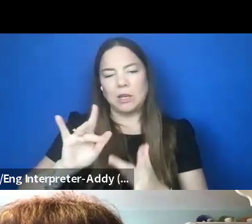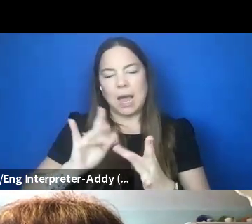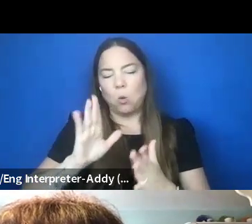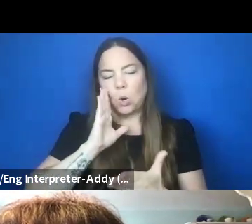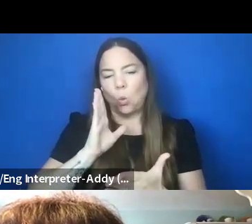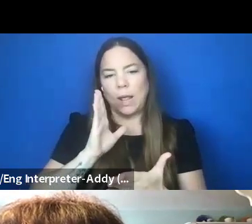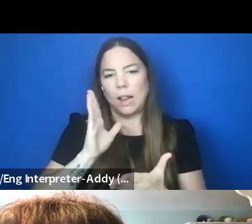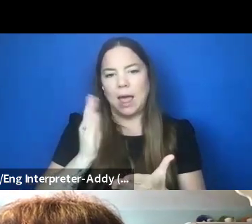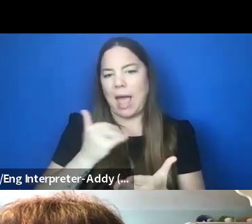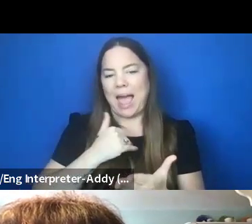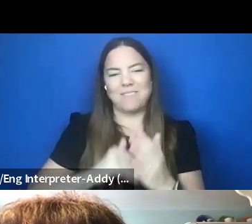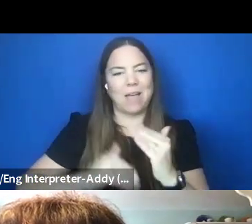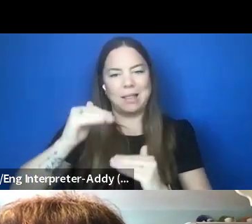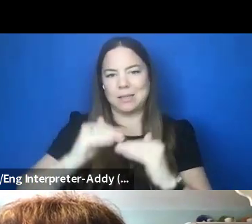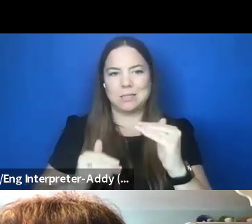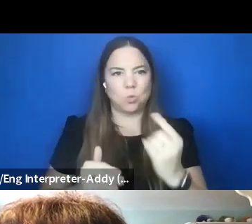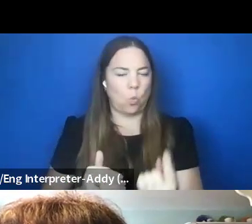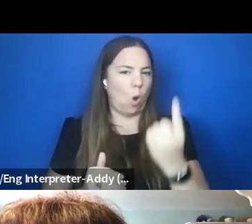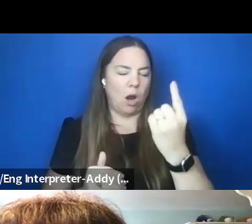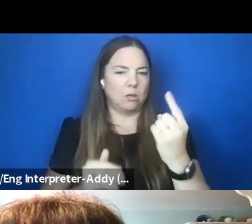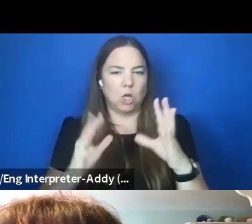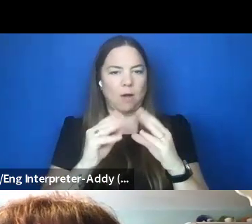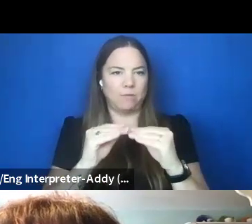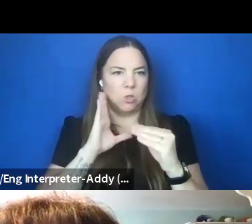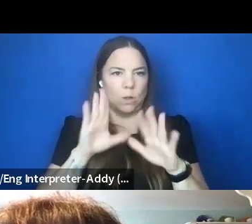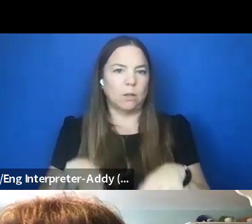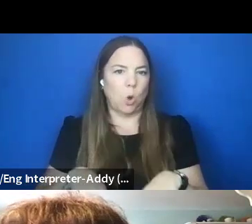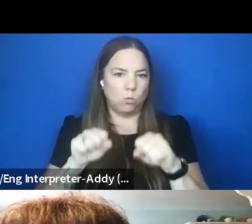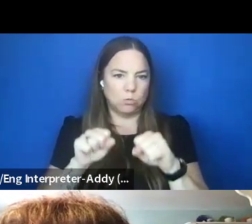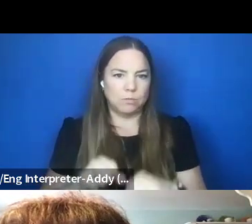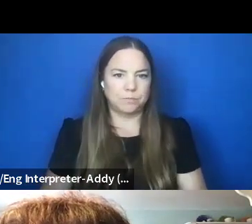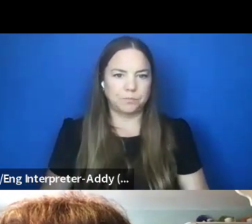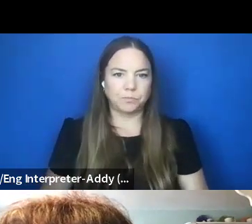Brooke Wilson: at least one Brooke Wilson: conference. Don Dew: We used to, but